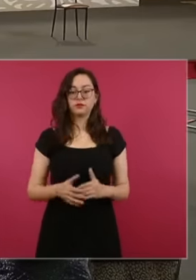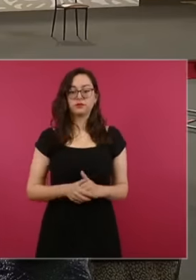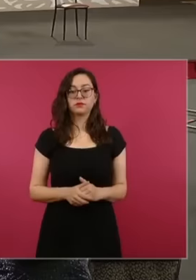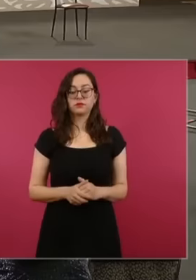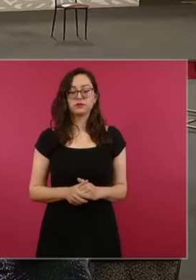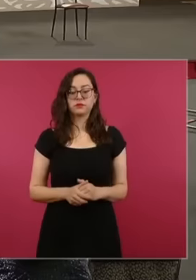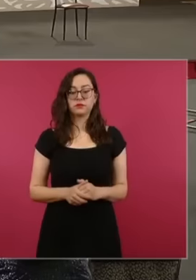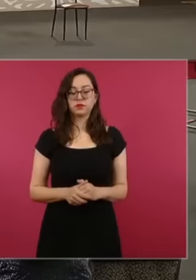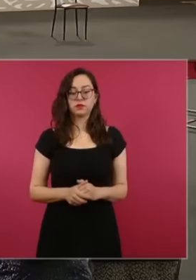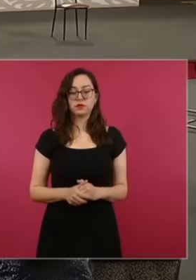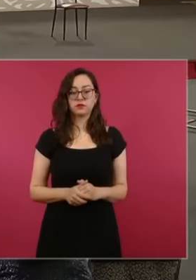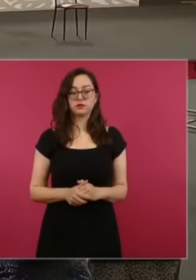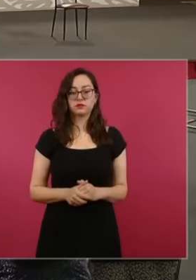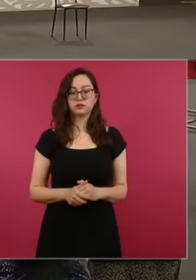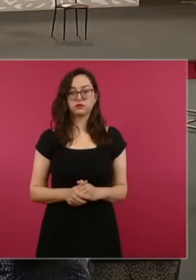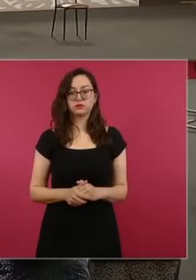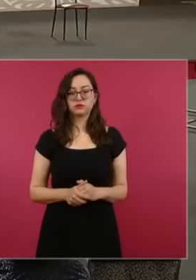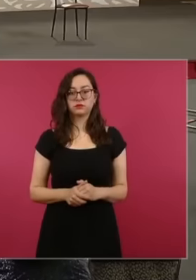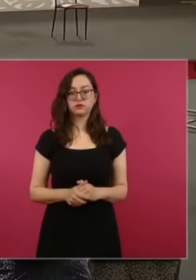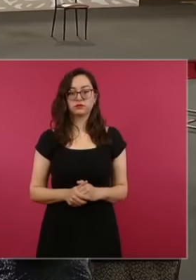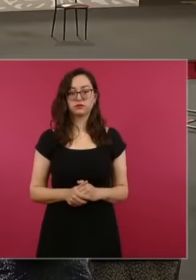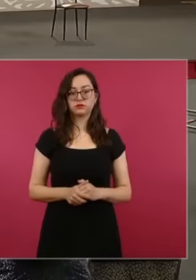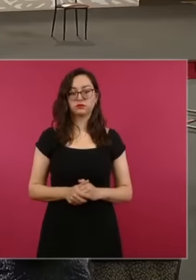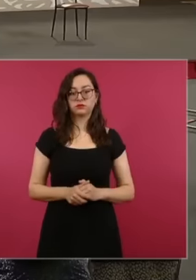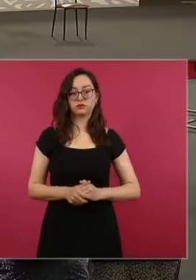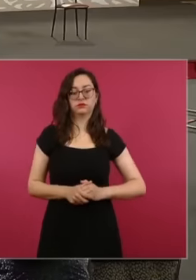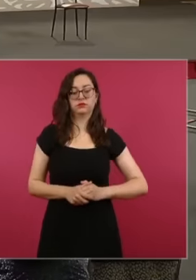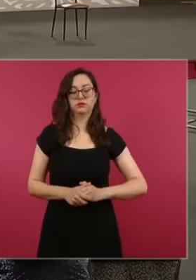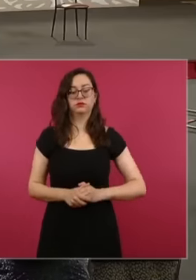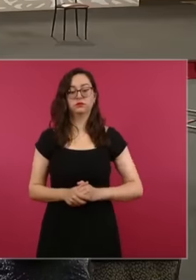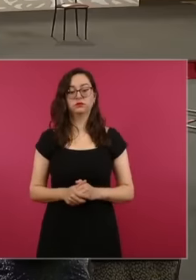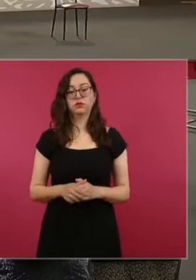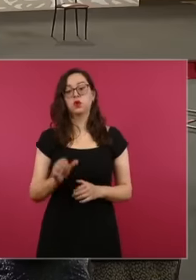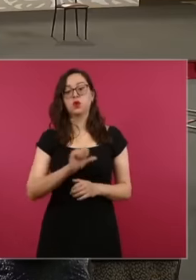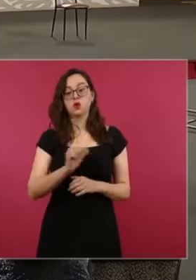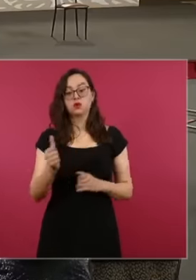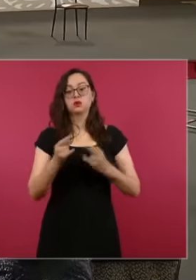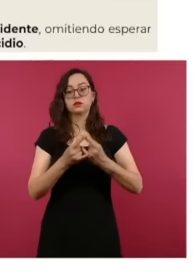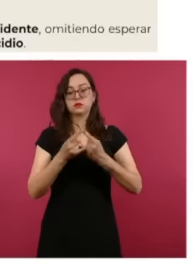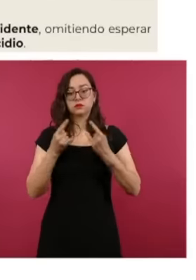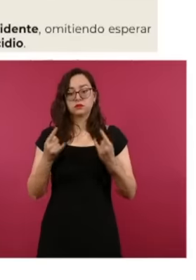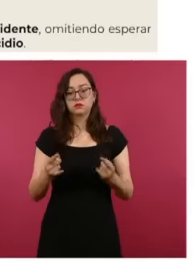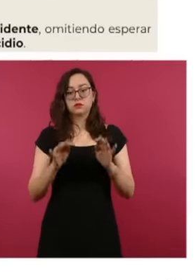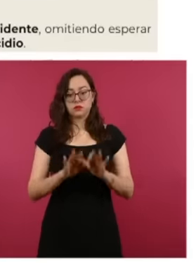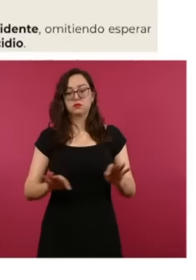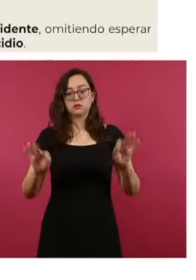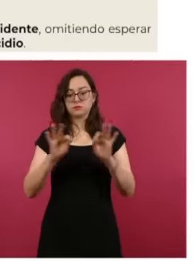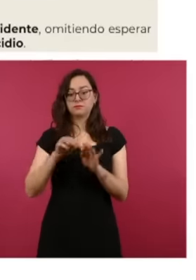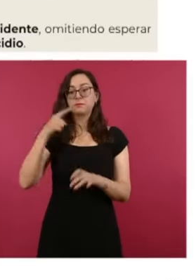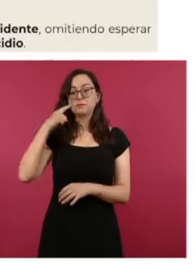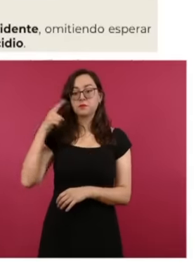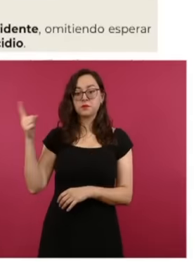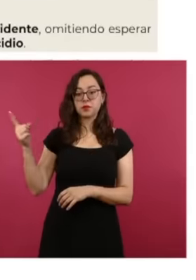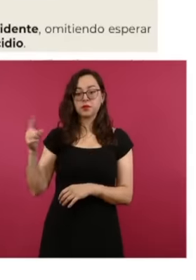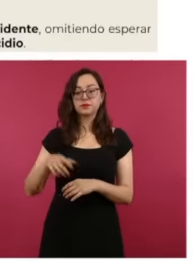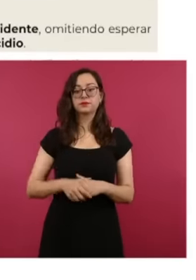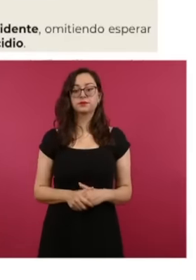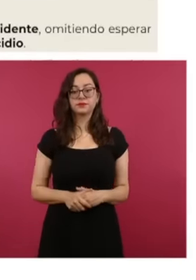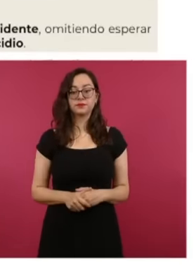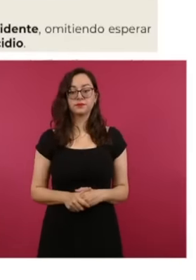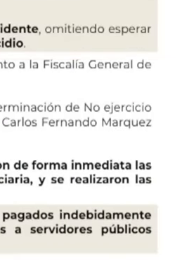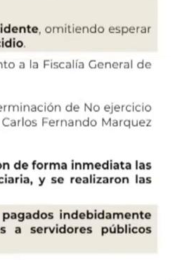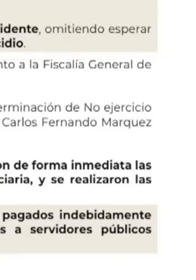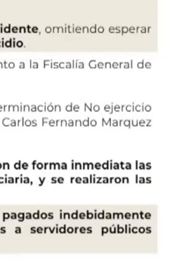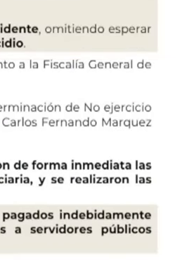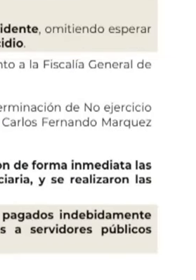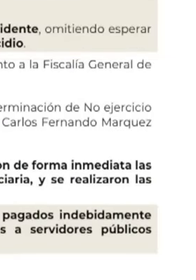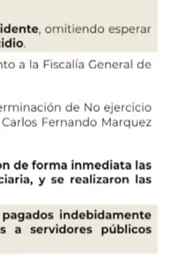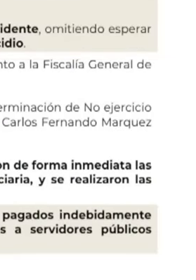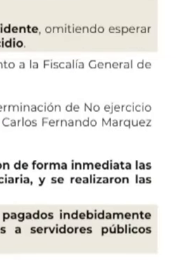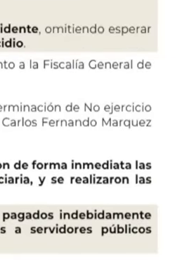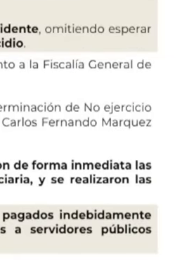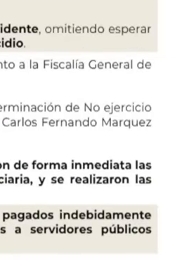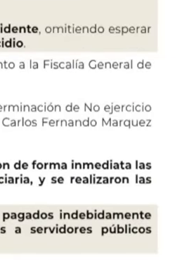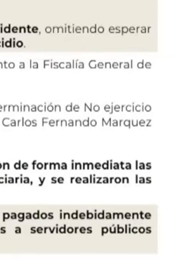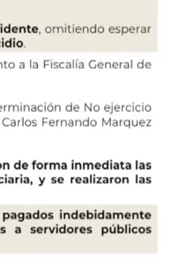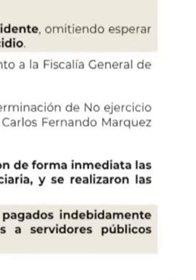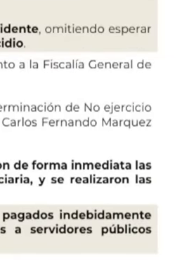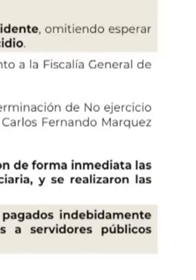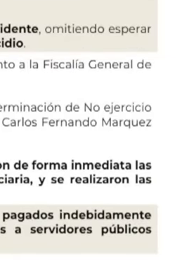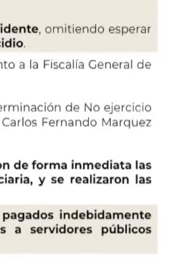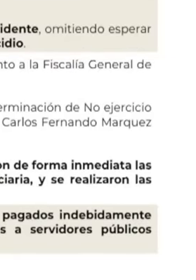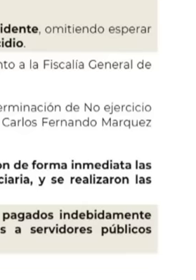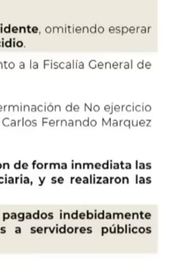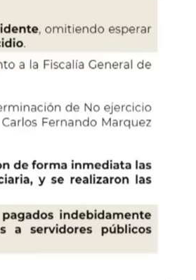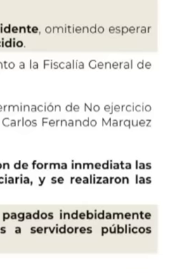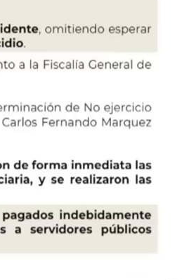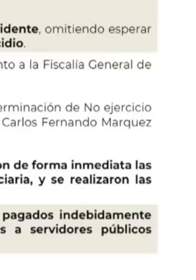important case because on October 7, Mr. Carlos Fernando Márquez, who was coordinator of